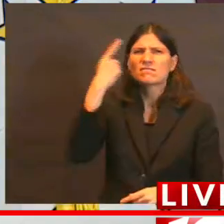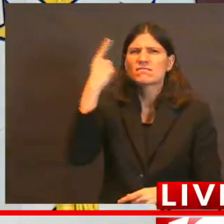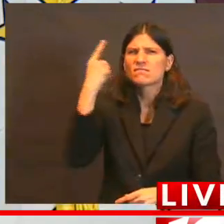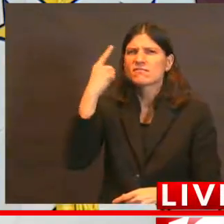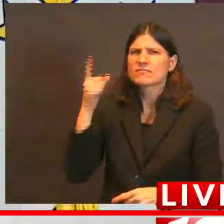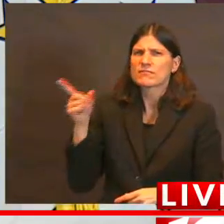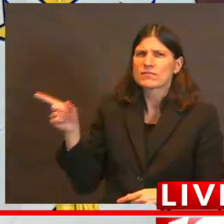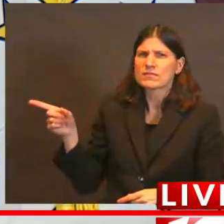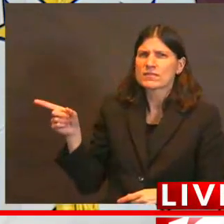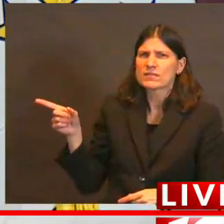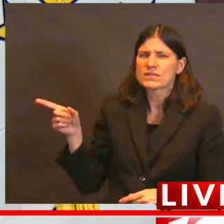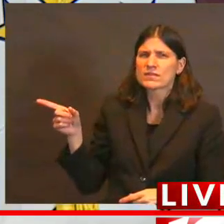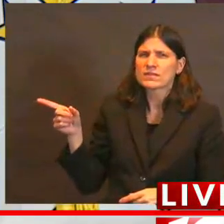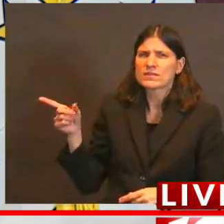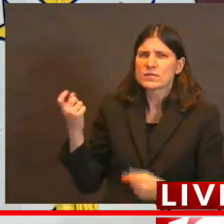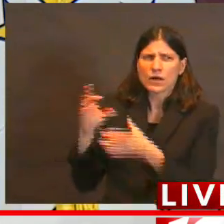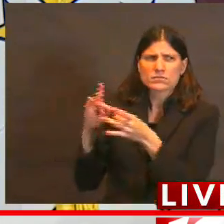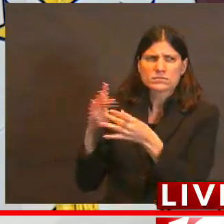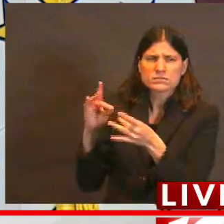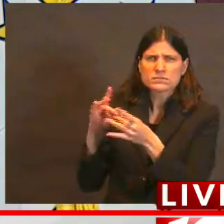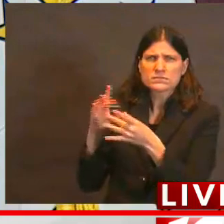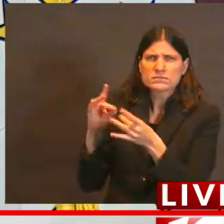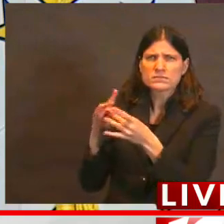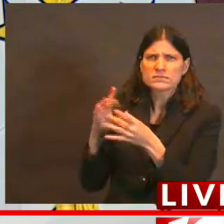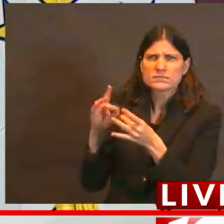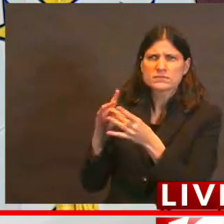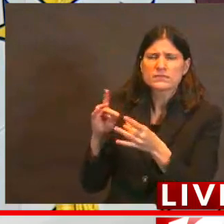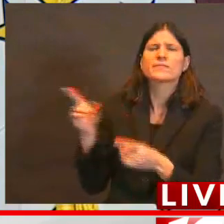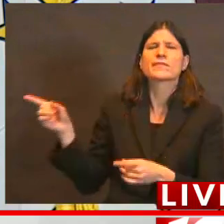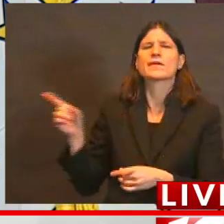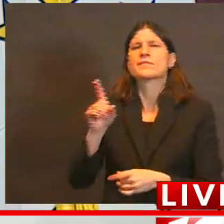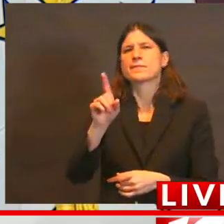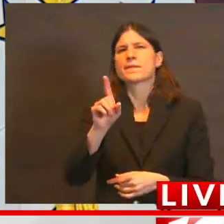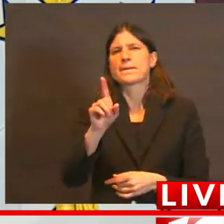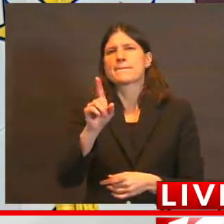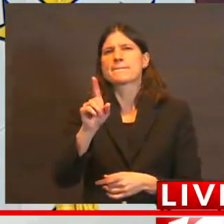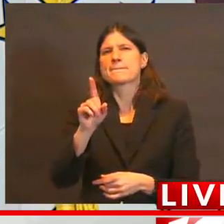JURISDICTIONS SHARING THE STATEWIDE GOVERNOR WOULD TAKE WHAT JOHNSON OTHERS ARE